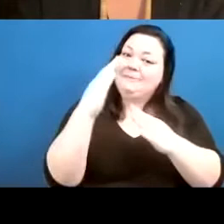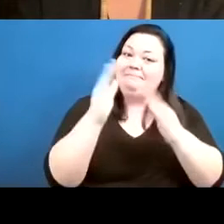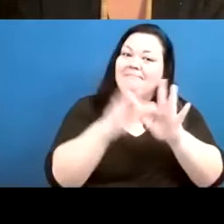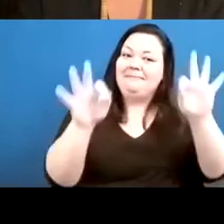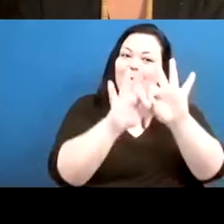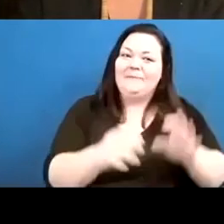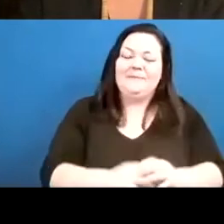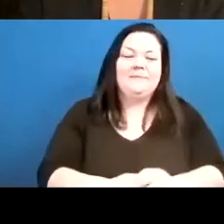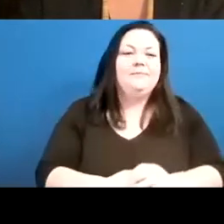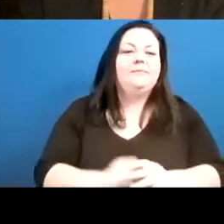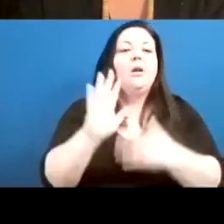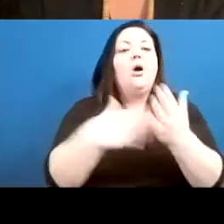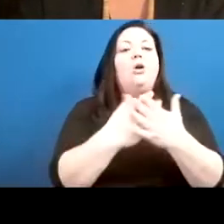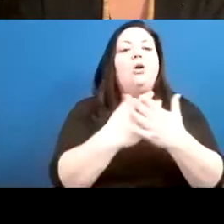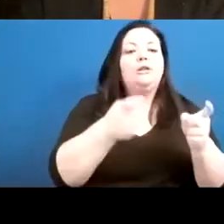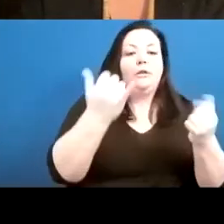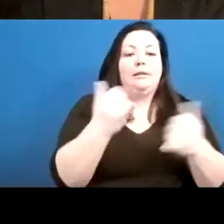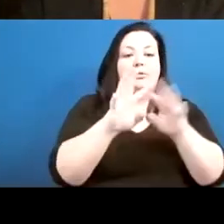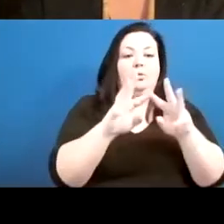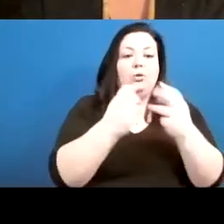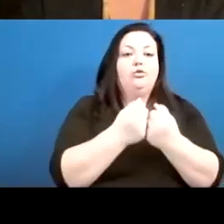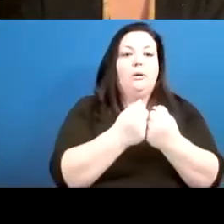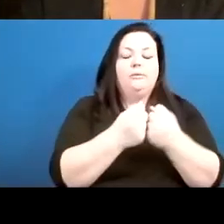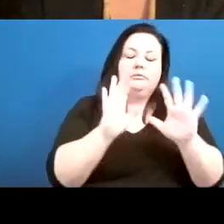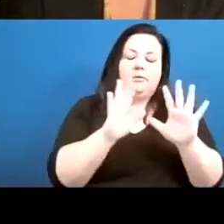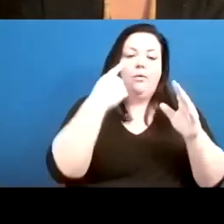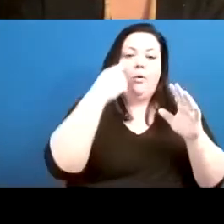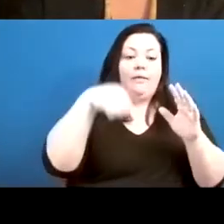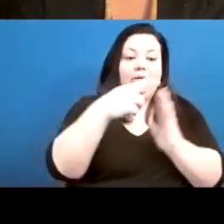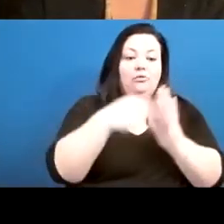all donations for this workshop, uh, sorry, for this reading go to supporting